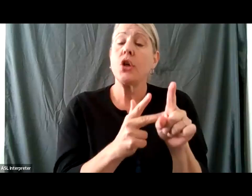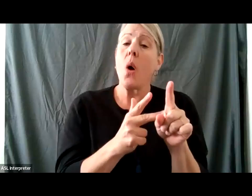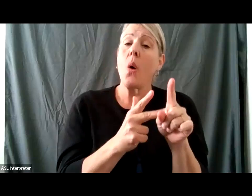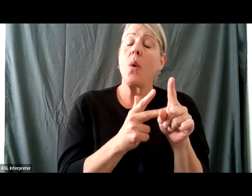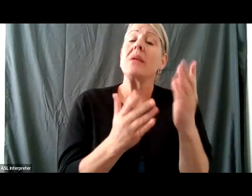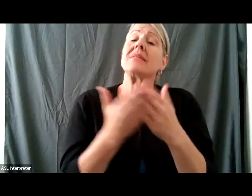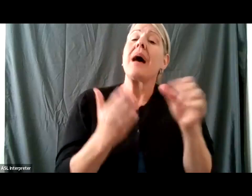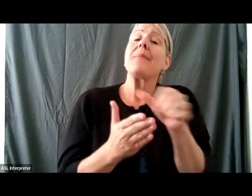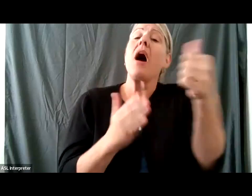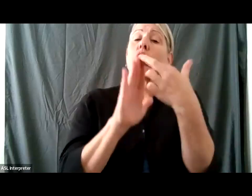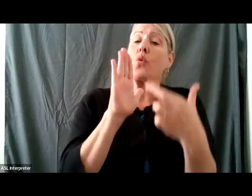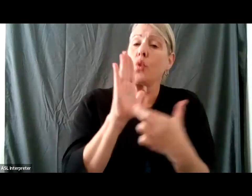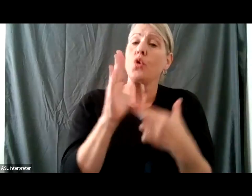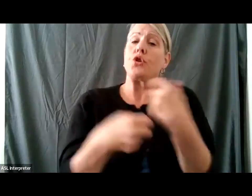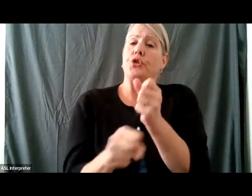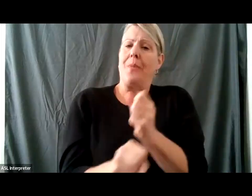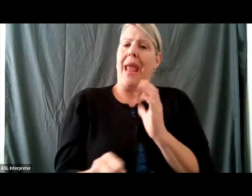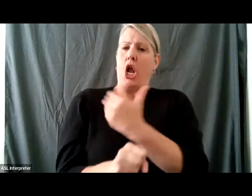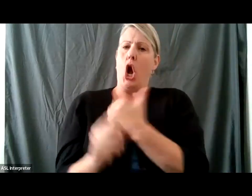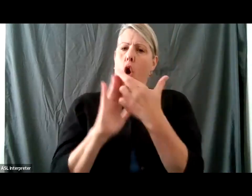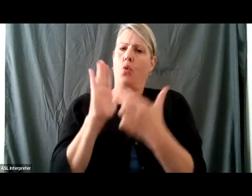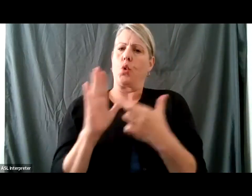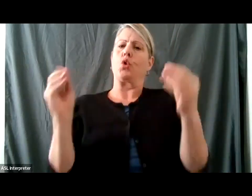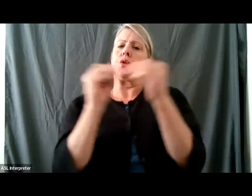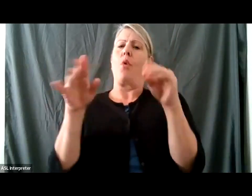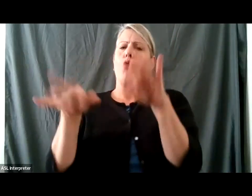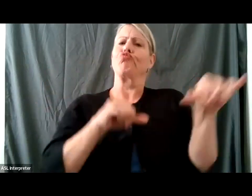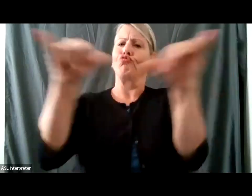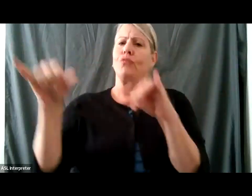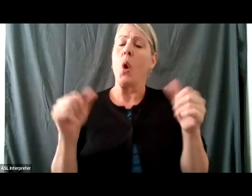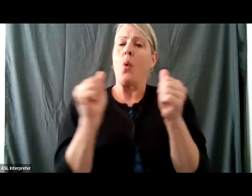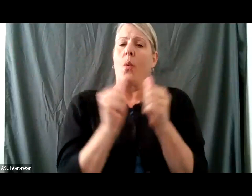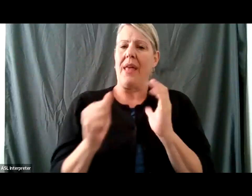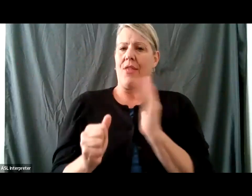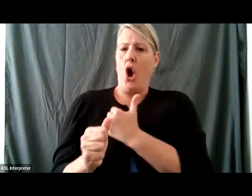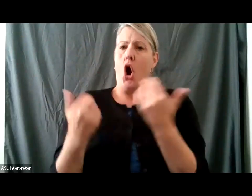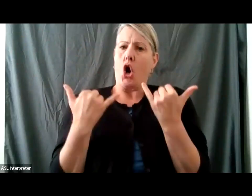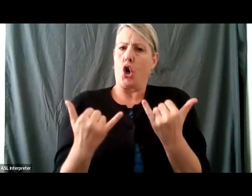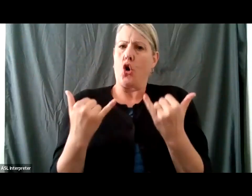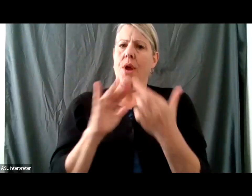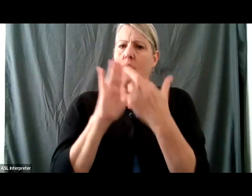regulations more consistent with the current ADA regulations, including a discussion of our integration provisions.